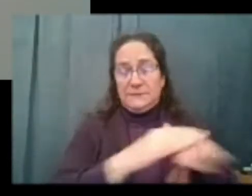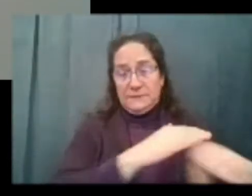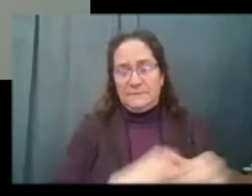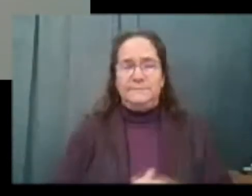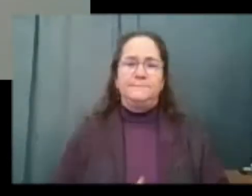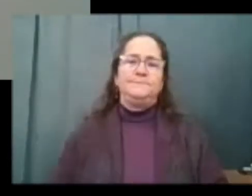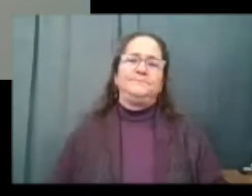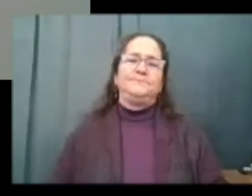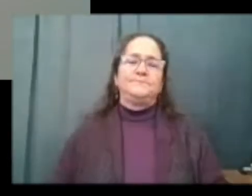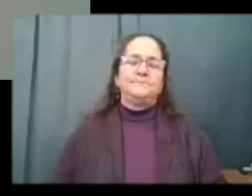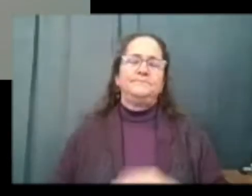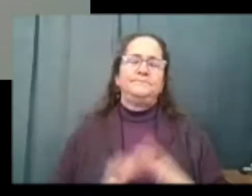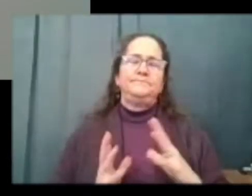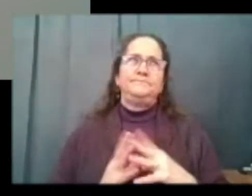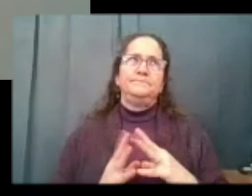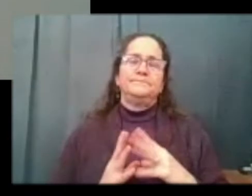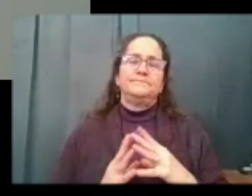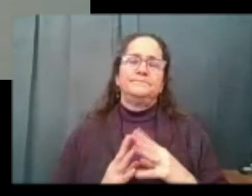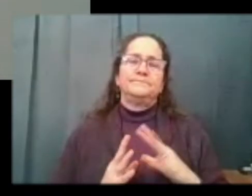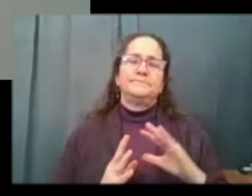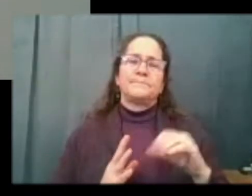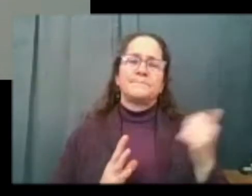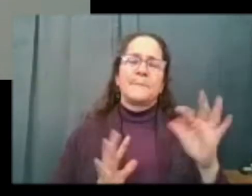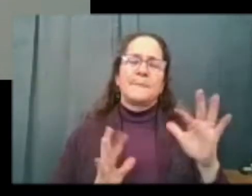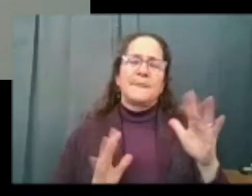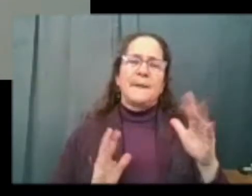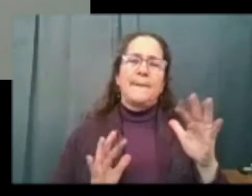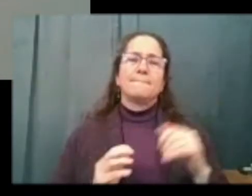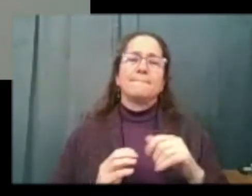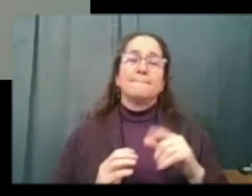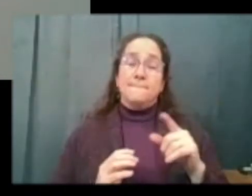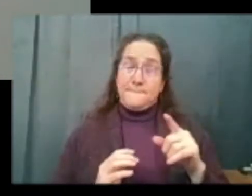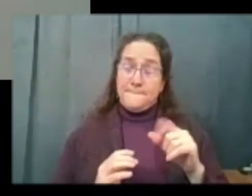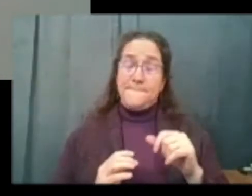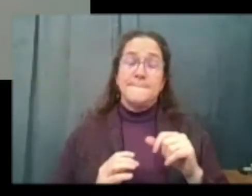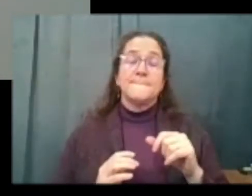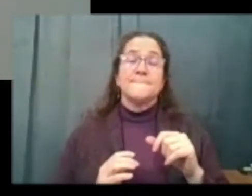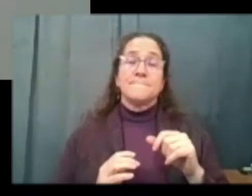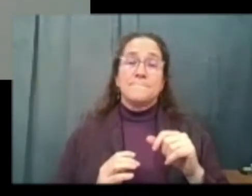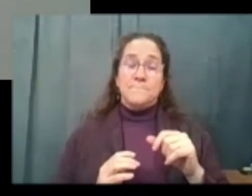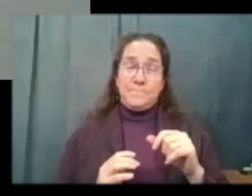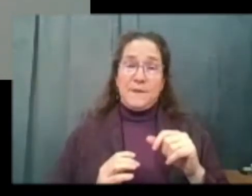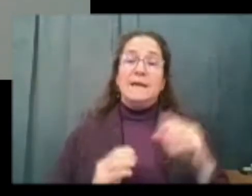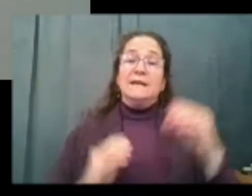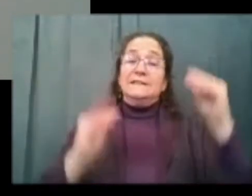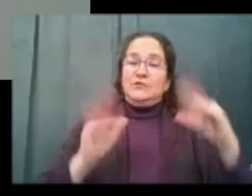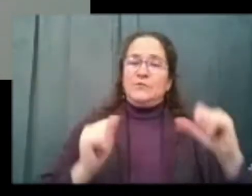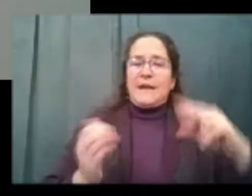But see, this will also allow the provider to see what the student is working on